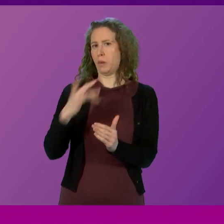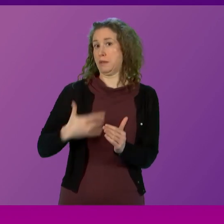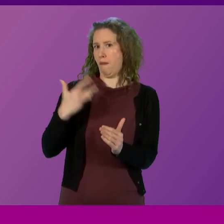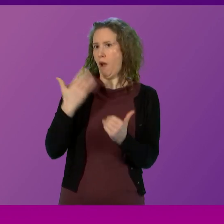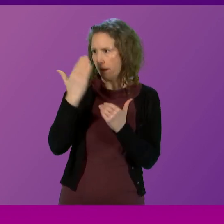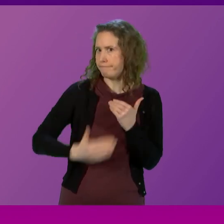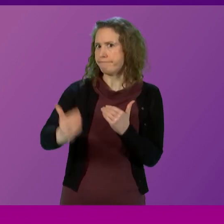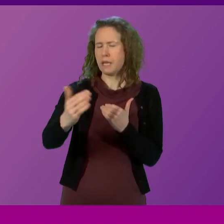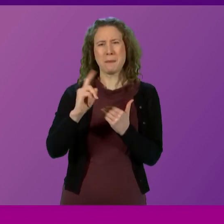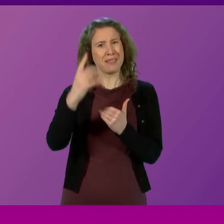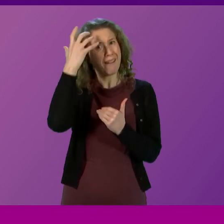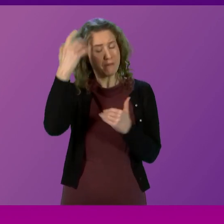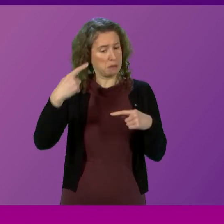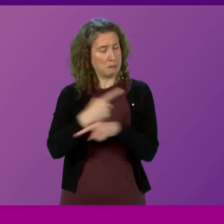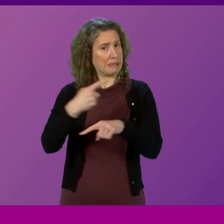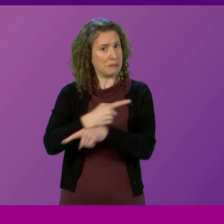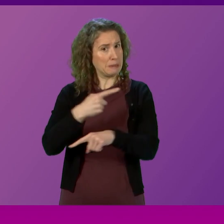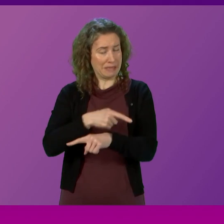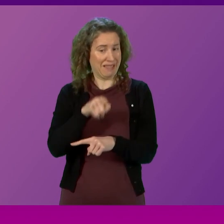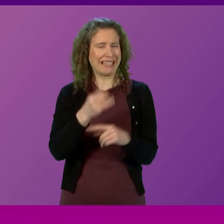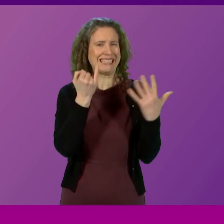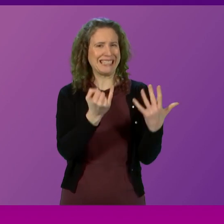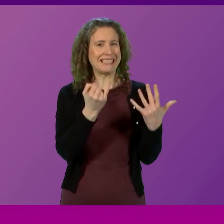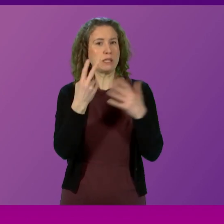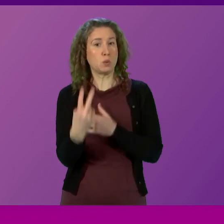The Government has not met the 62-day standard for 10 years,